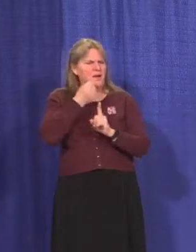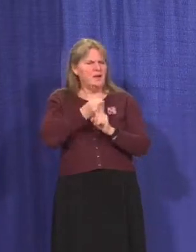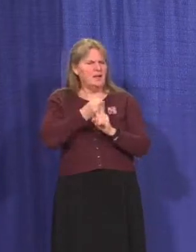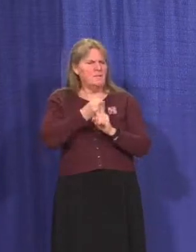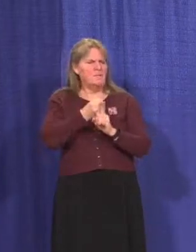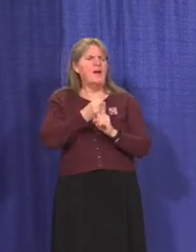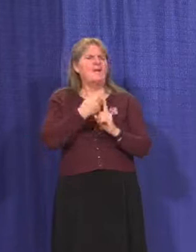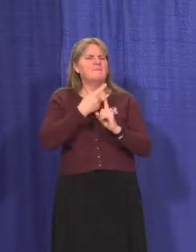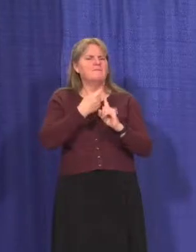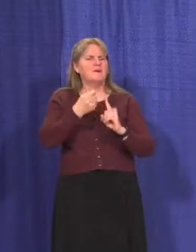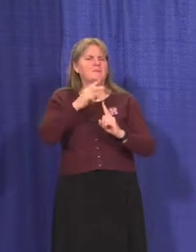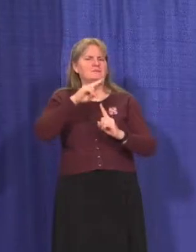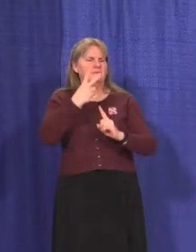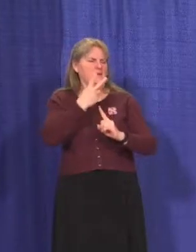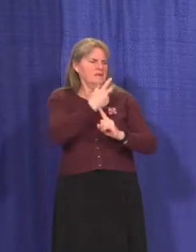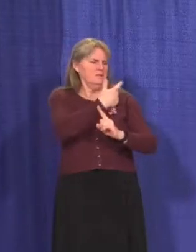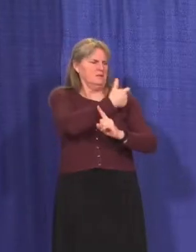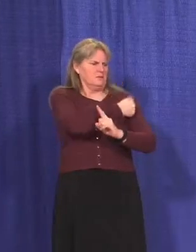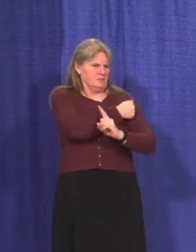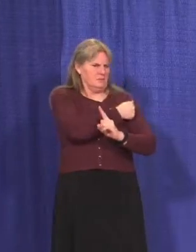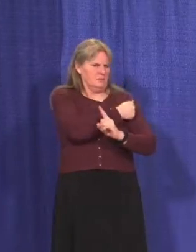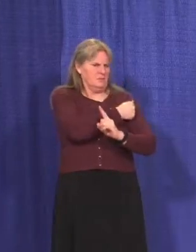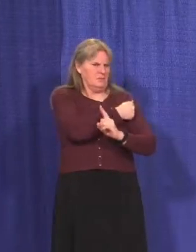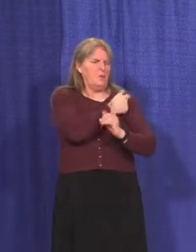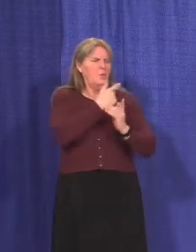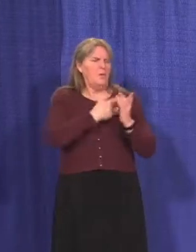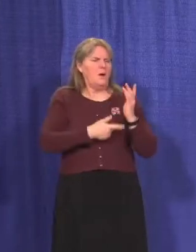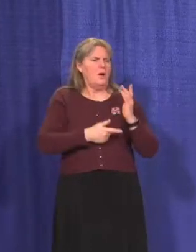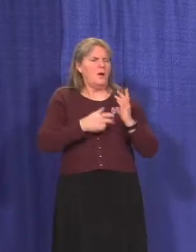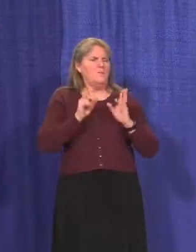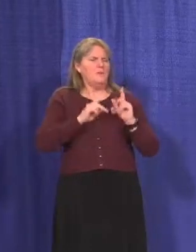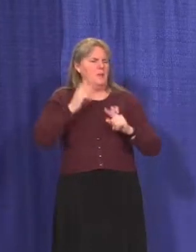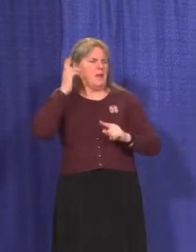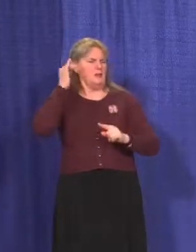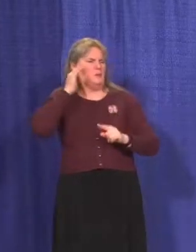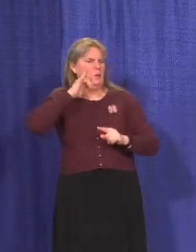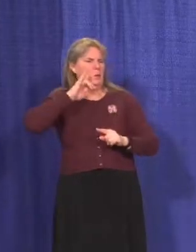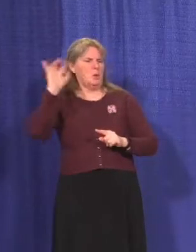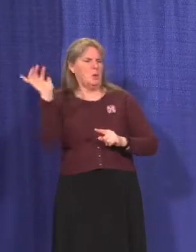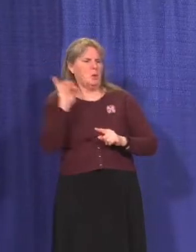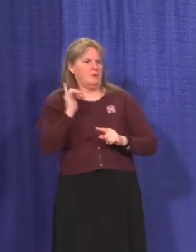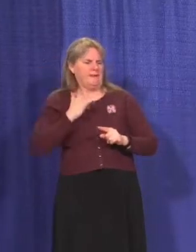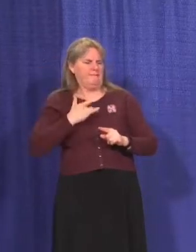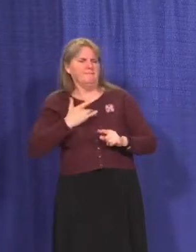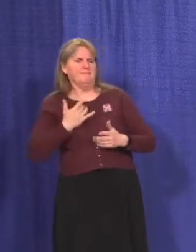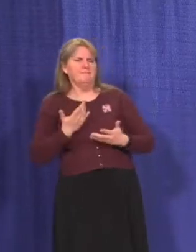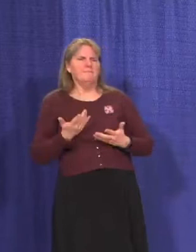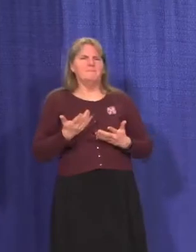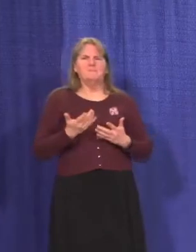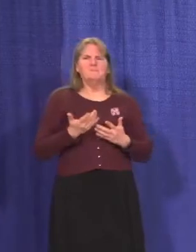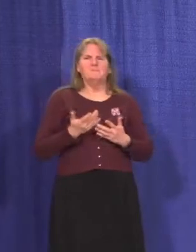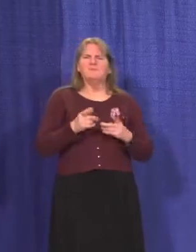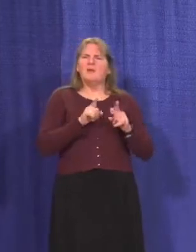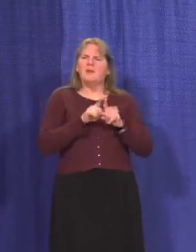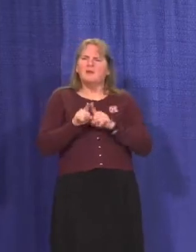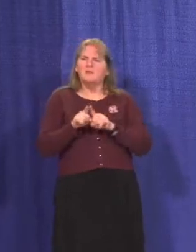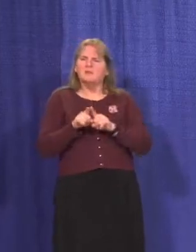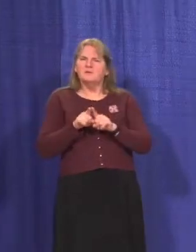can people expect out of the second dose and a few can cover the number of people that have